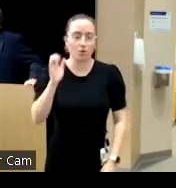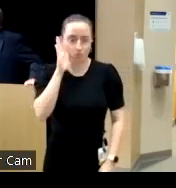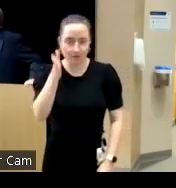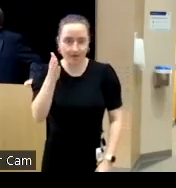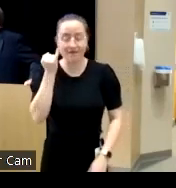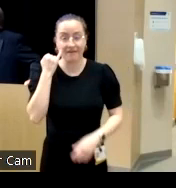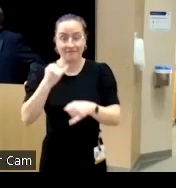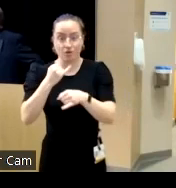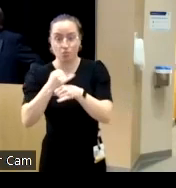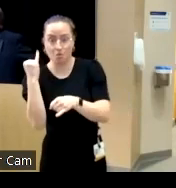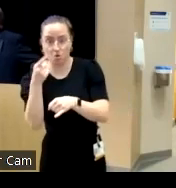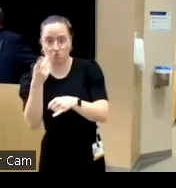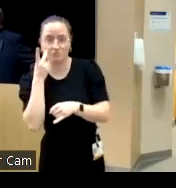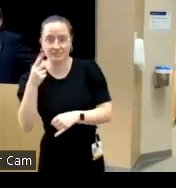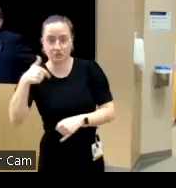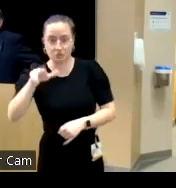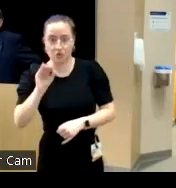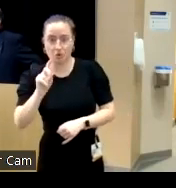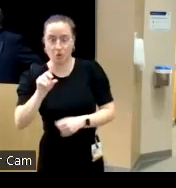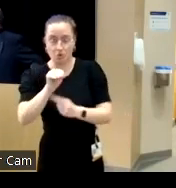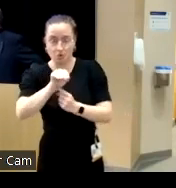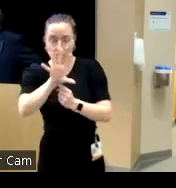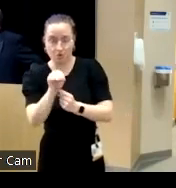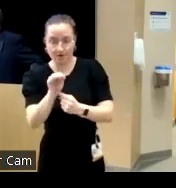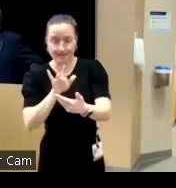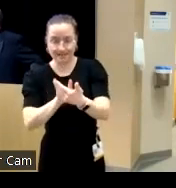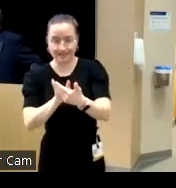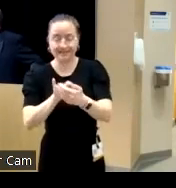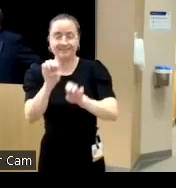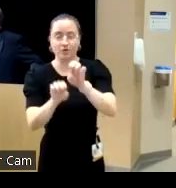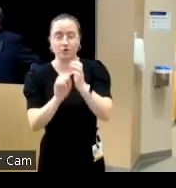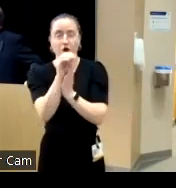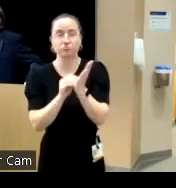and you click on that and you'll get to the evaluation form we need your evaluations for